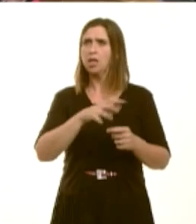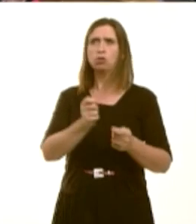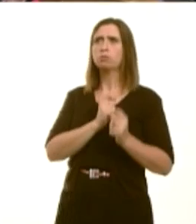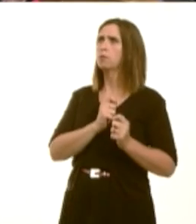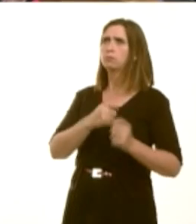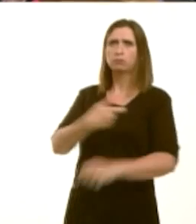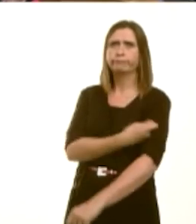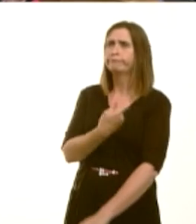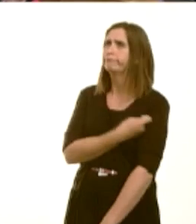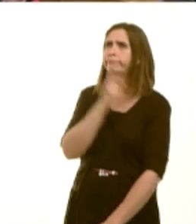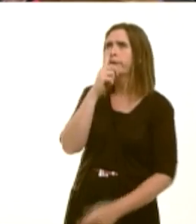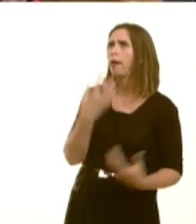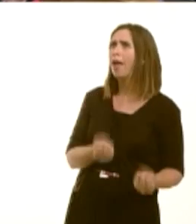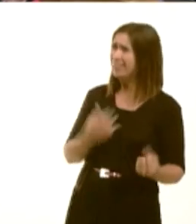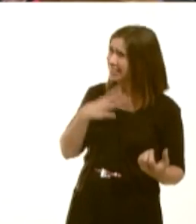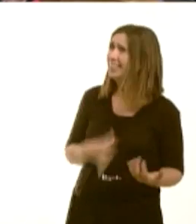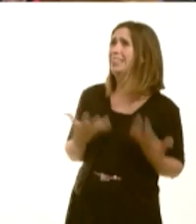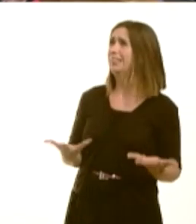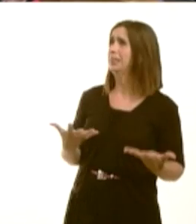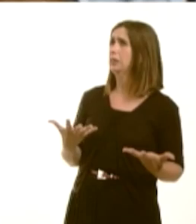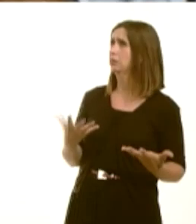that they believe that they need? Carwyn Jones: I think itís important that